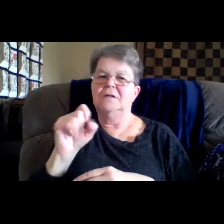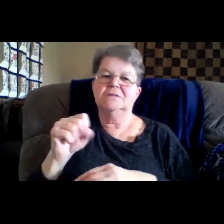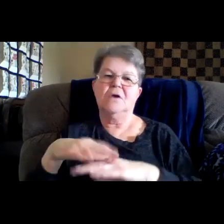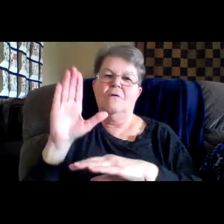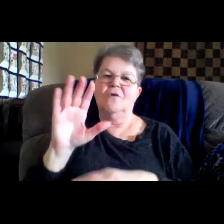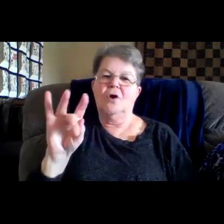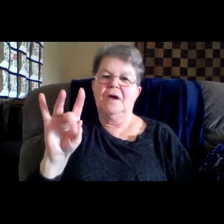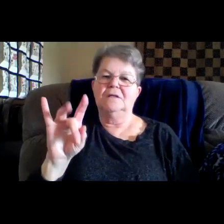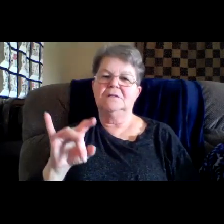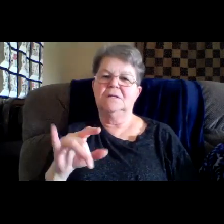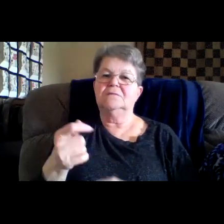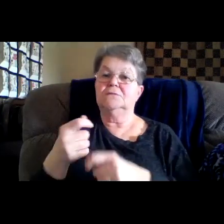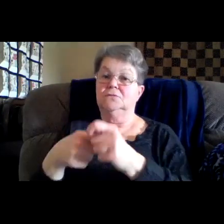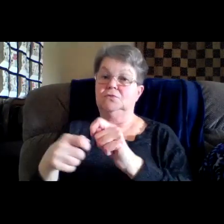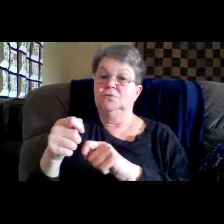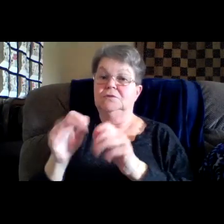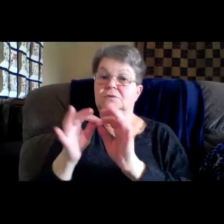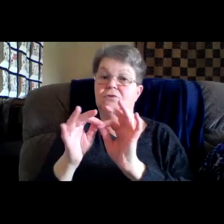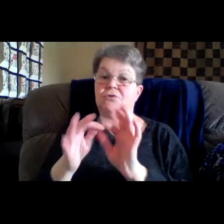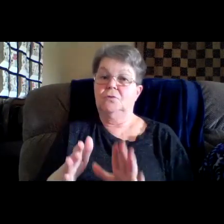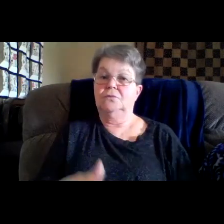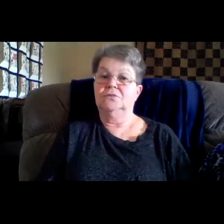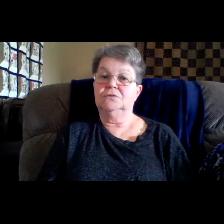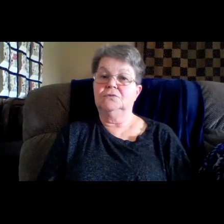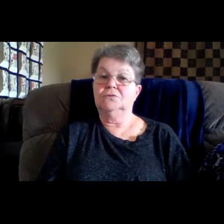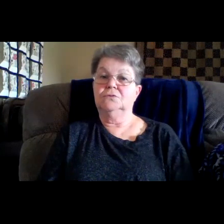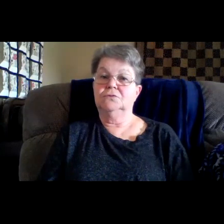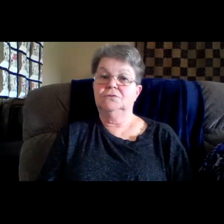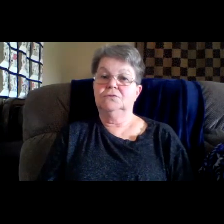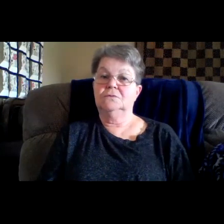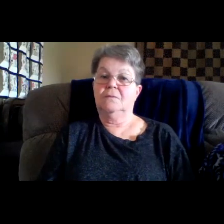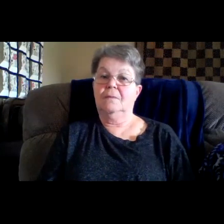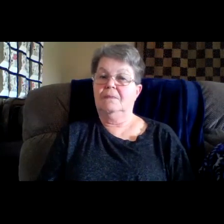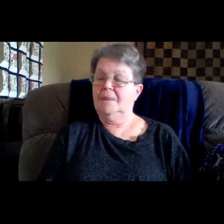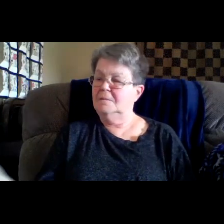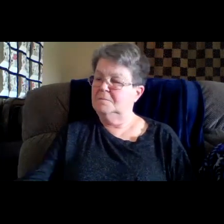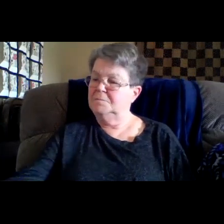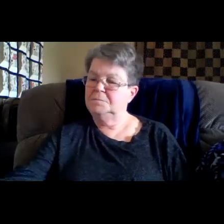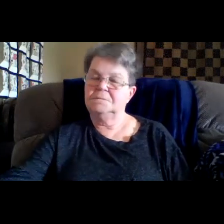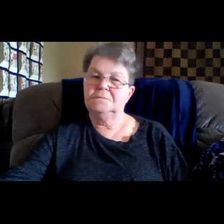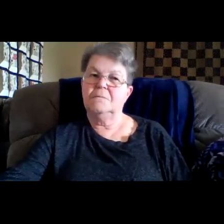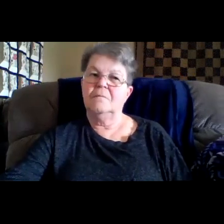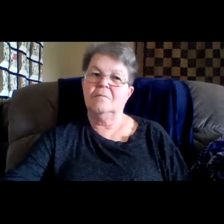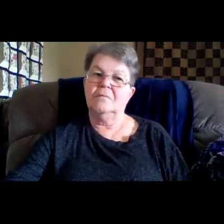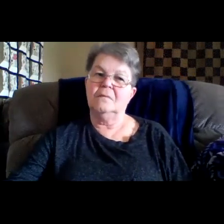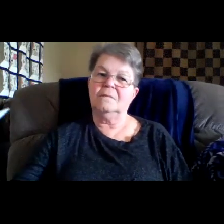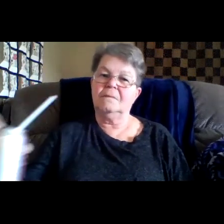That could all be solved by a very simple release of information form. We've all seen them. And in some jurisdictions, in fact,